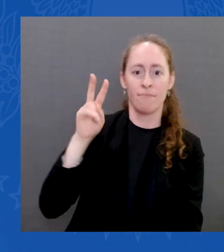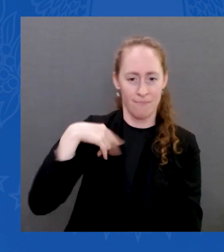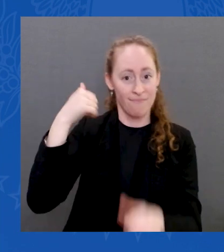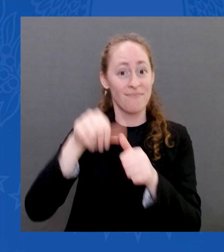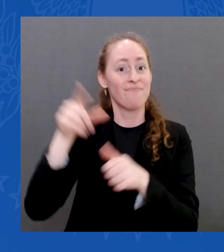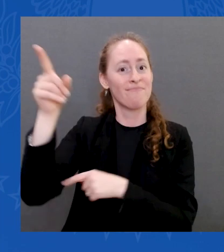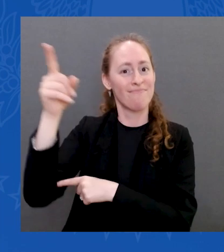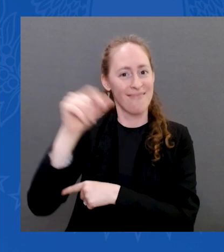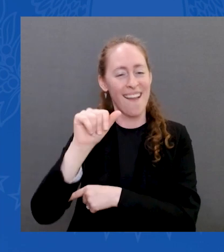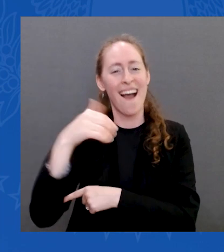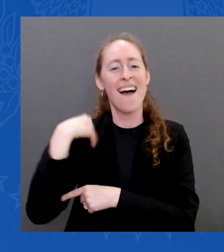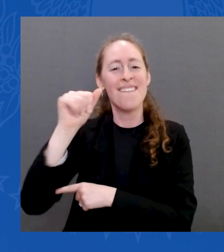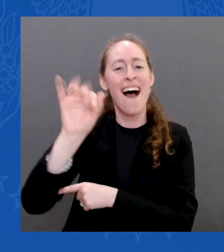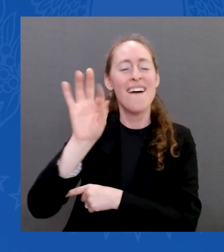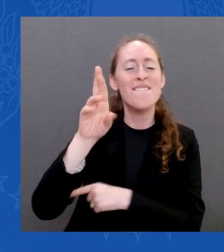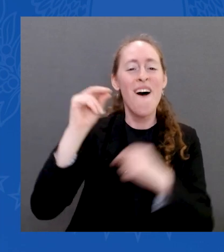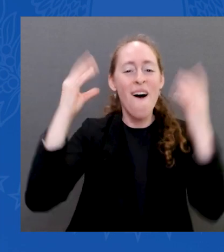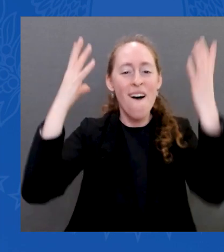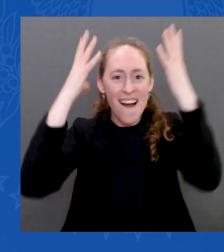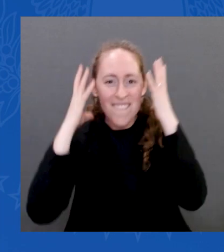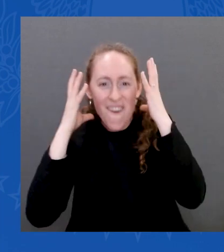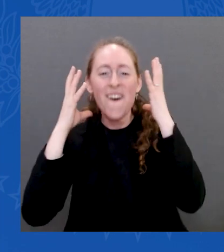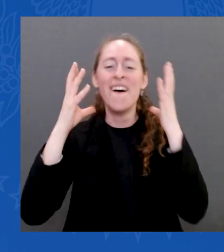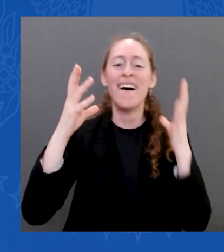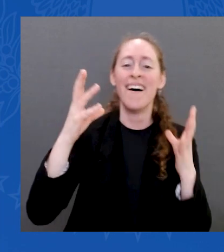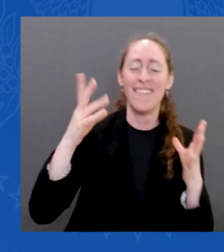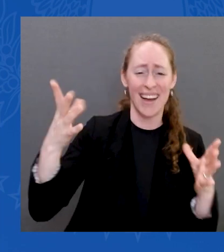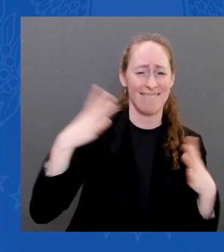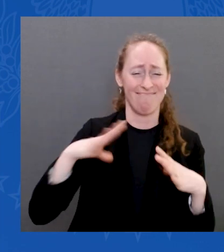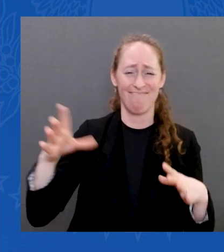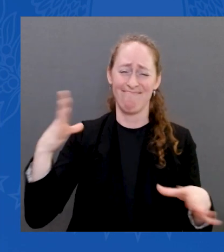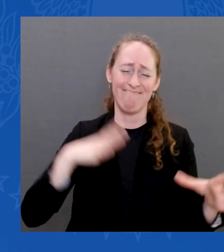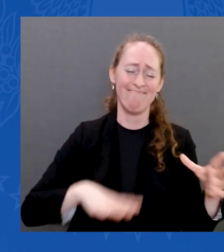and he wore a shirt and tie every single day.